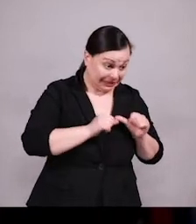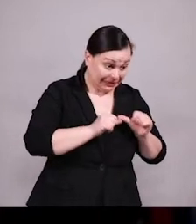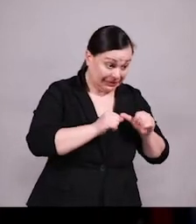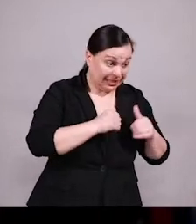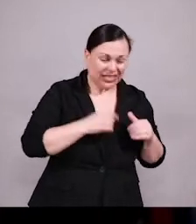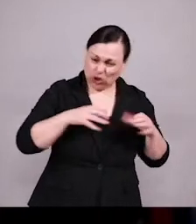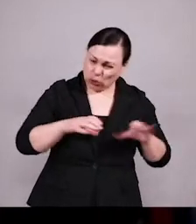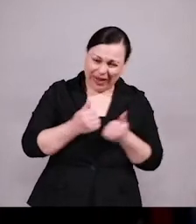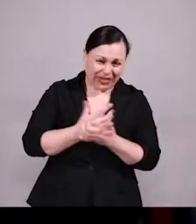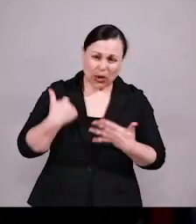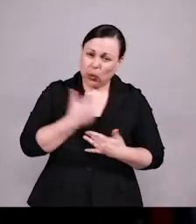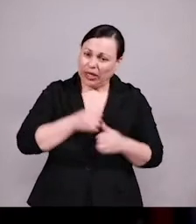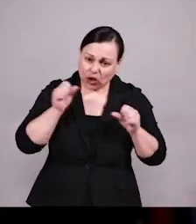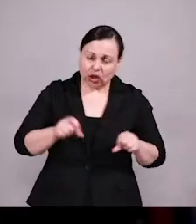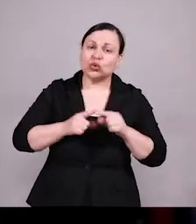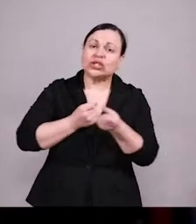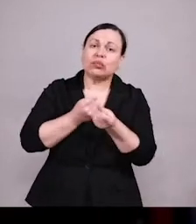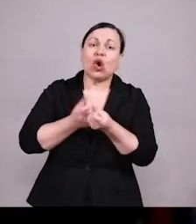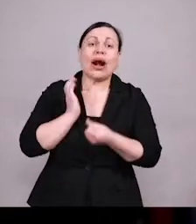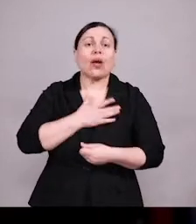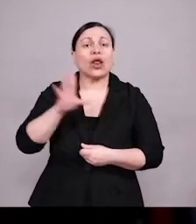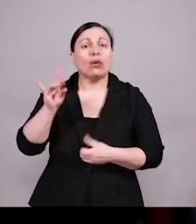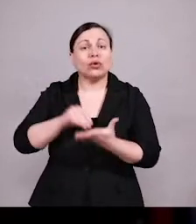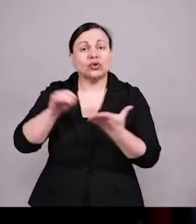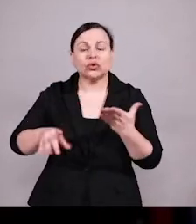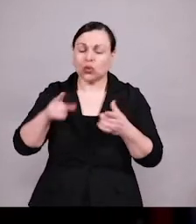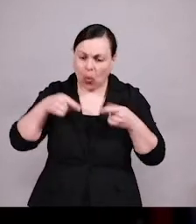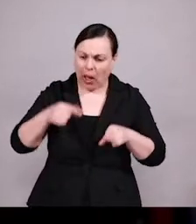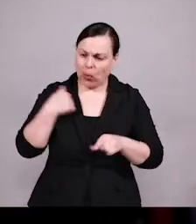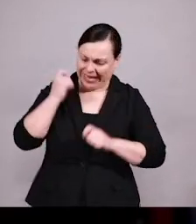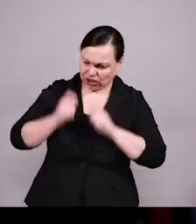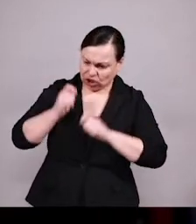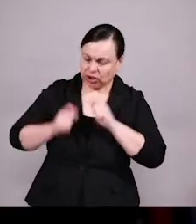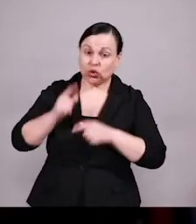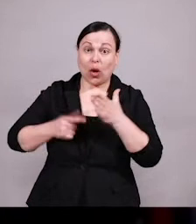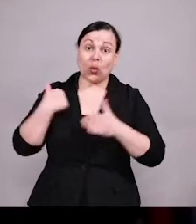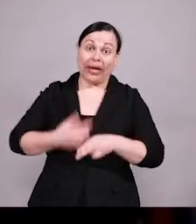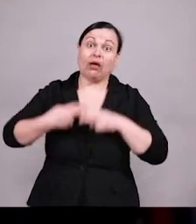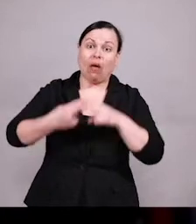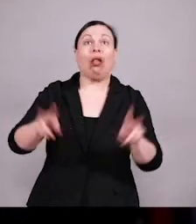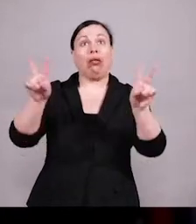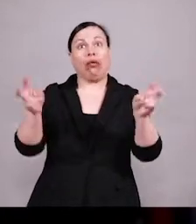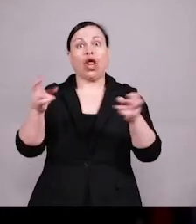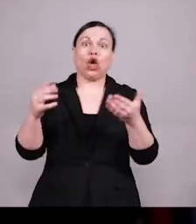everything we could to support our Lobos as we all adjusted to what has been called the "new normal."